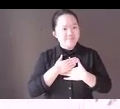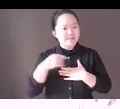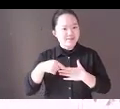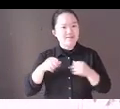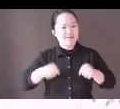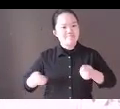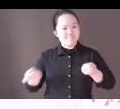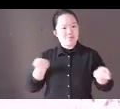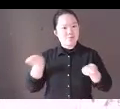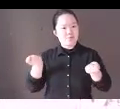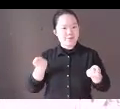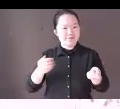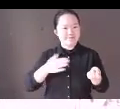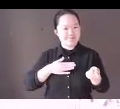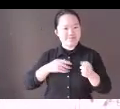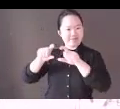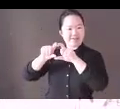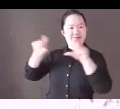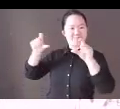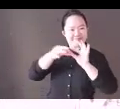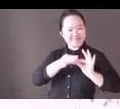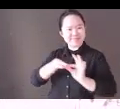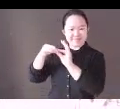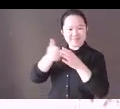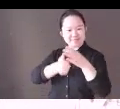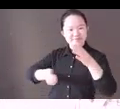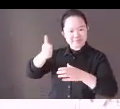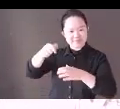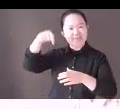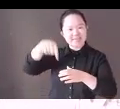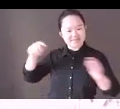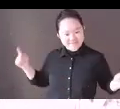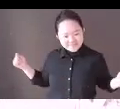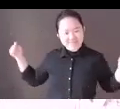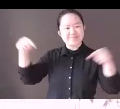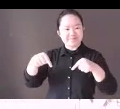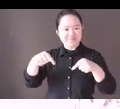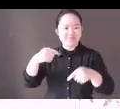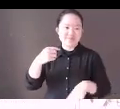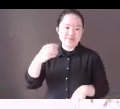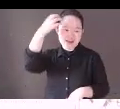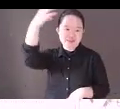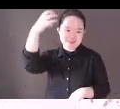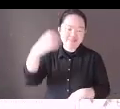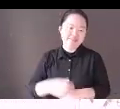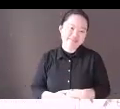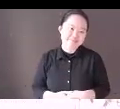headquarter actually we are in espo Finland but close to Hing uh yeah my name is mikah H and and